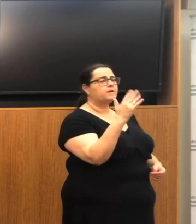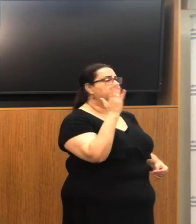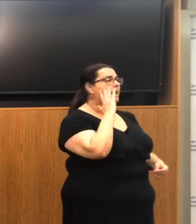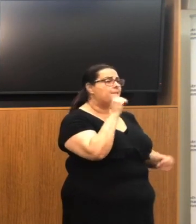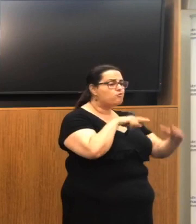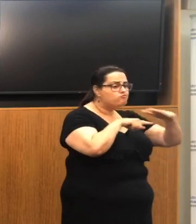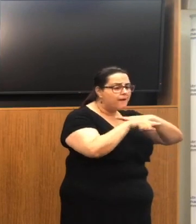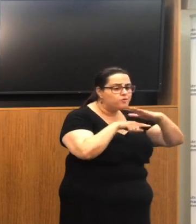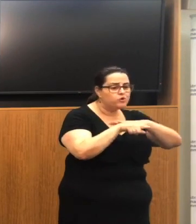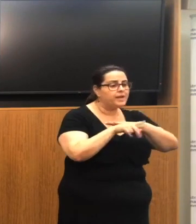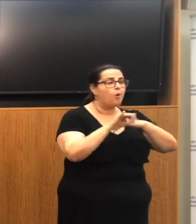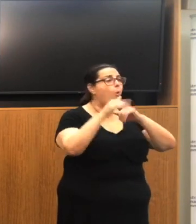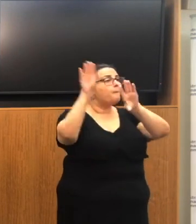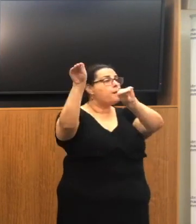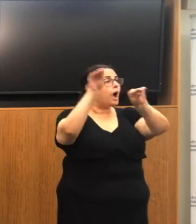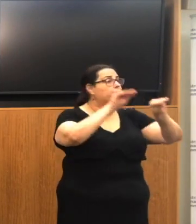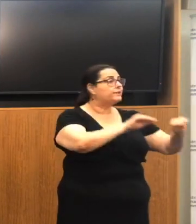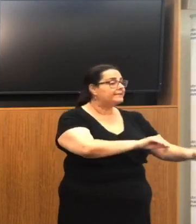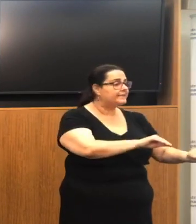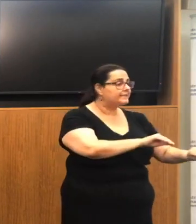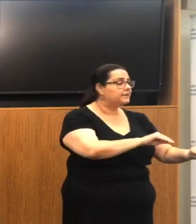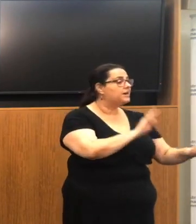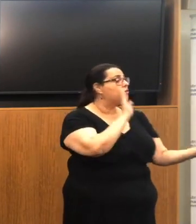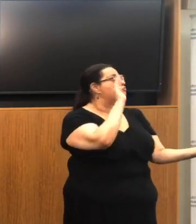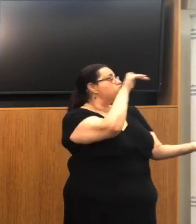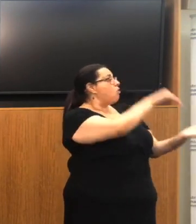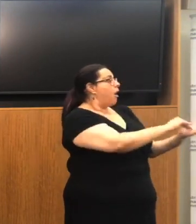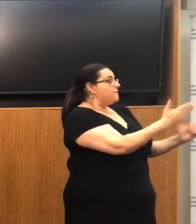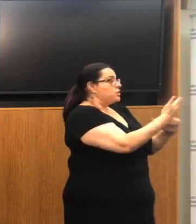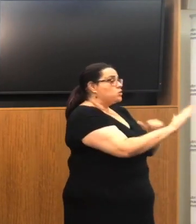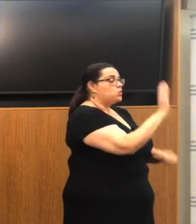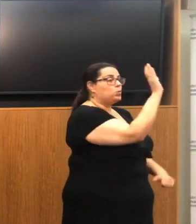or a migrant you come to a country and you never seem